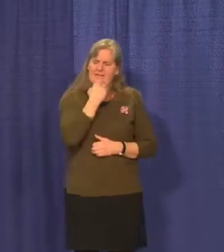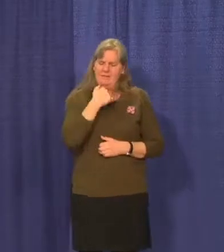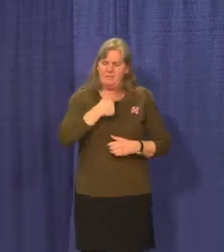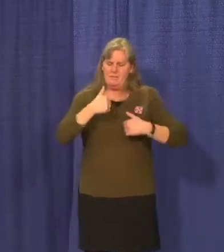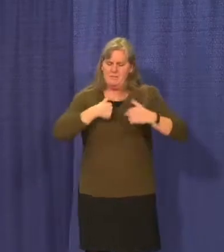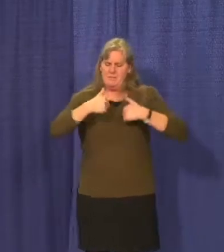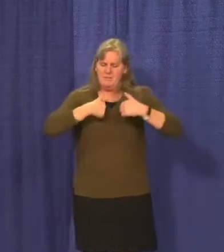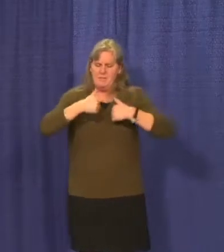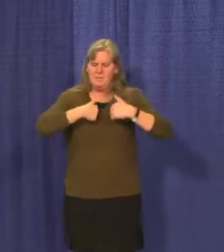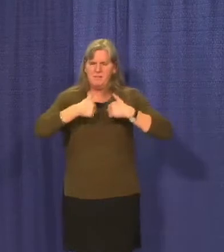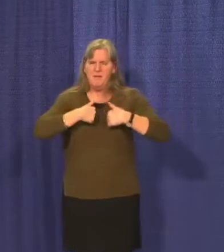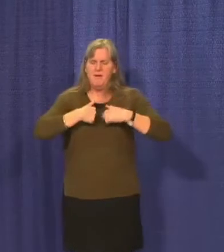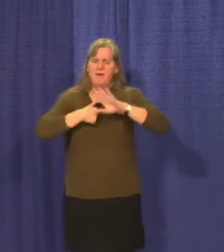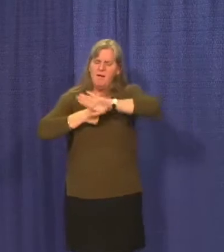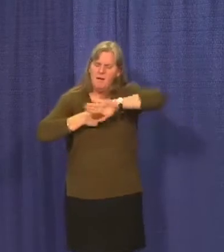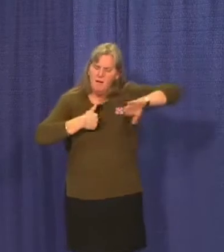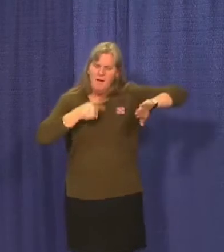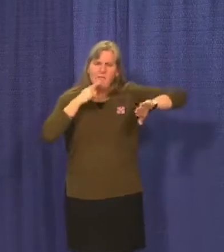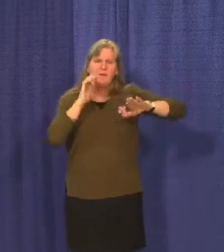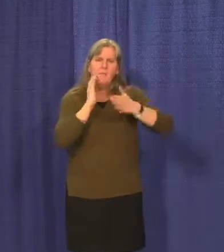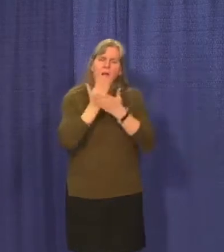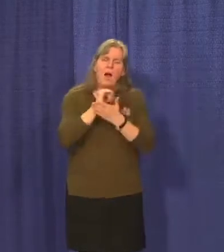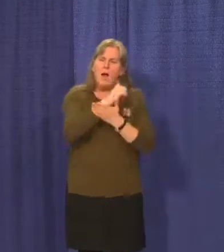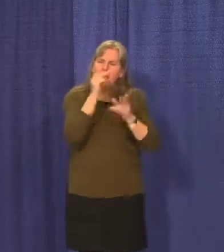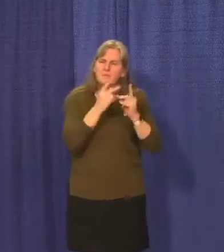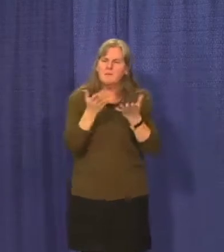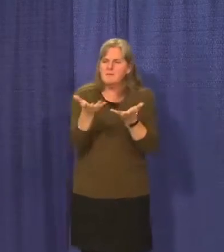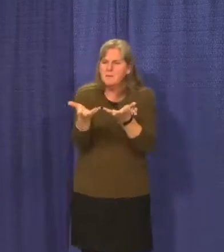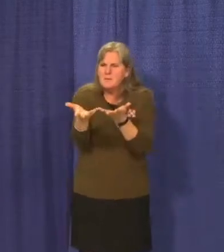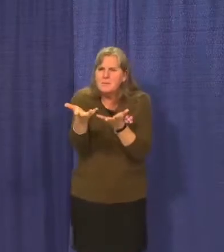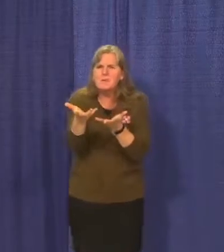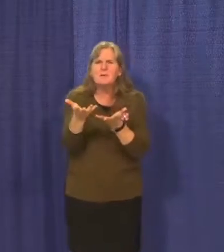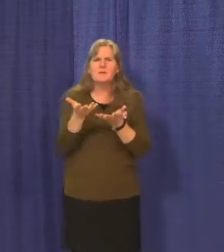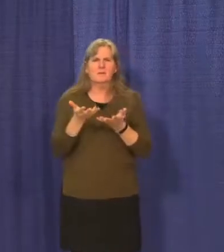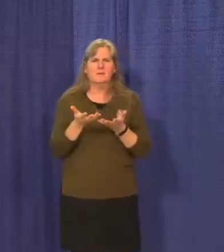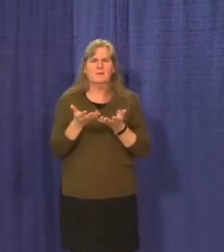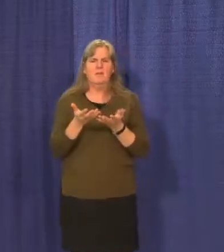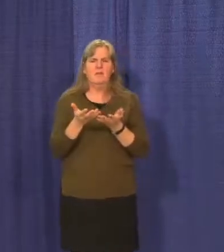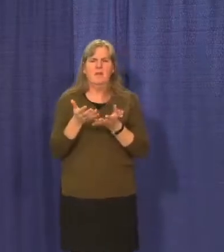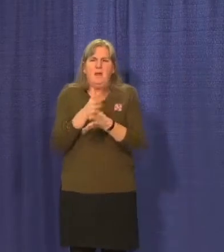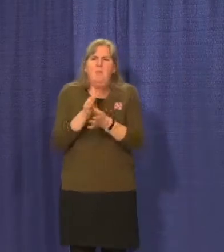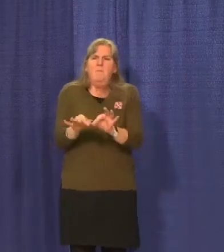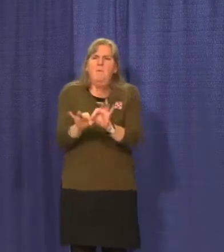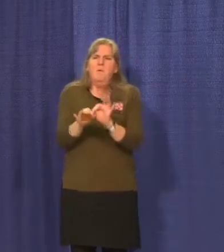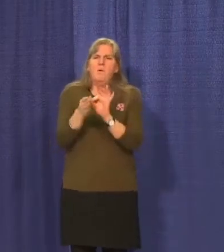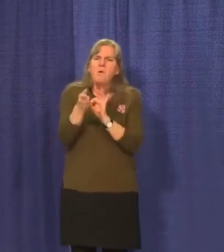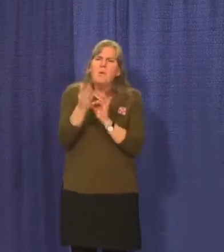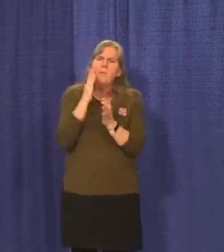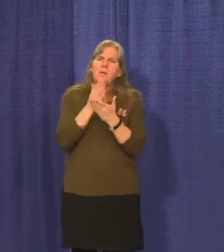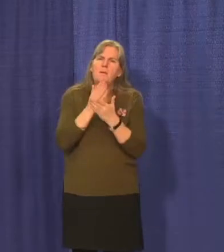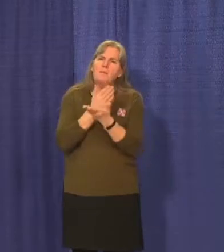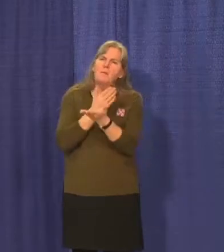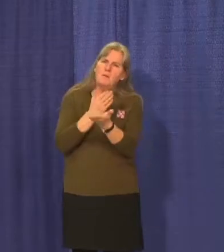about ourselves in thinking about others, so we begin to think about others. It is more important that we